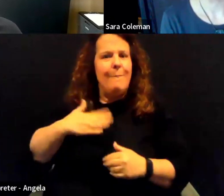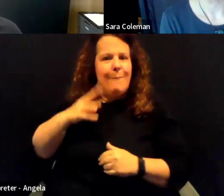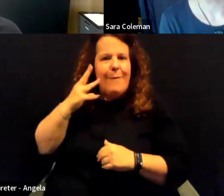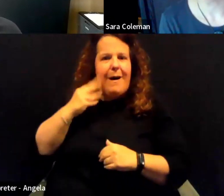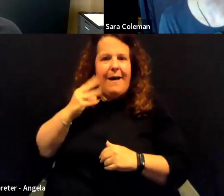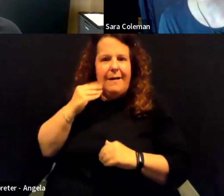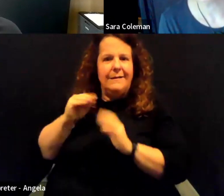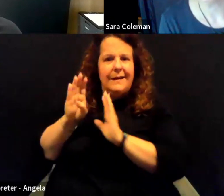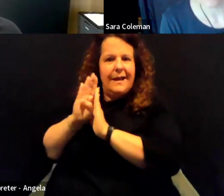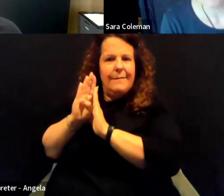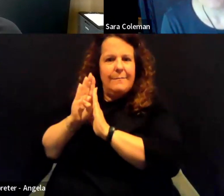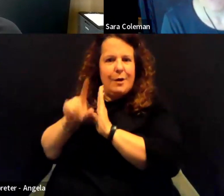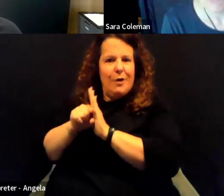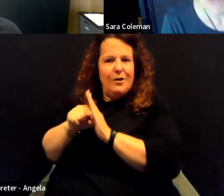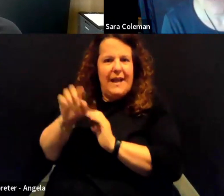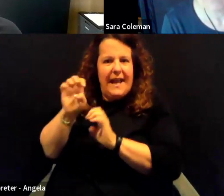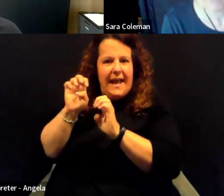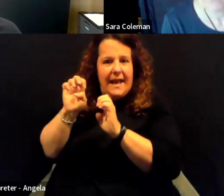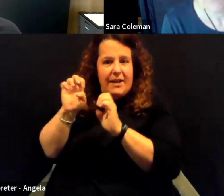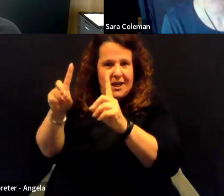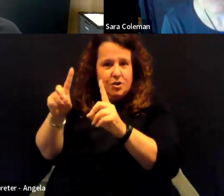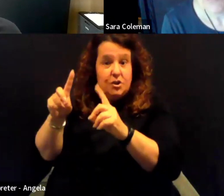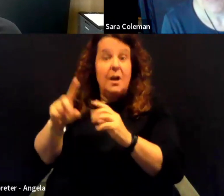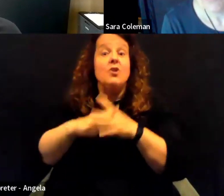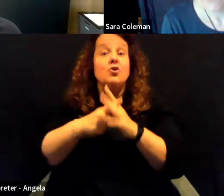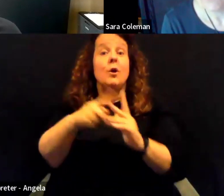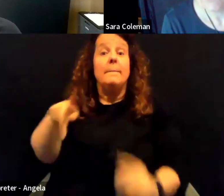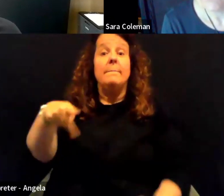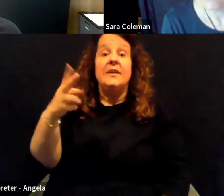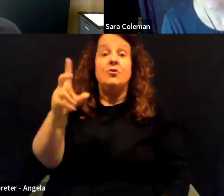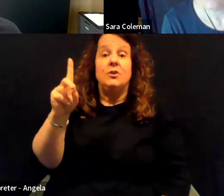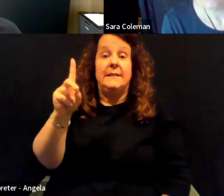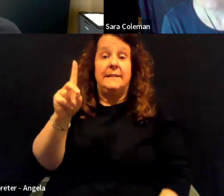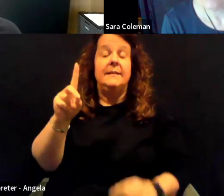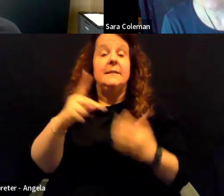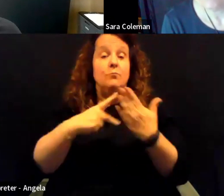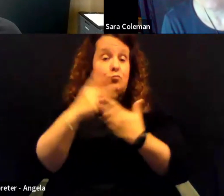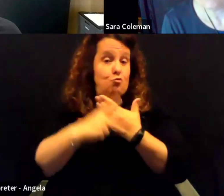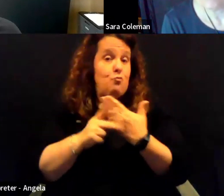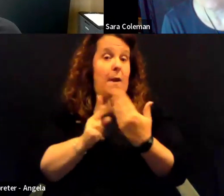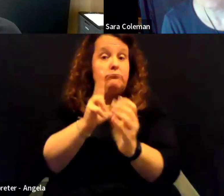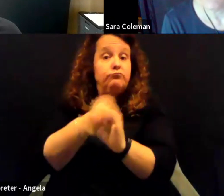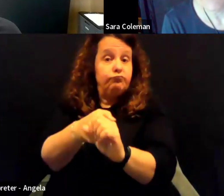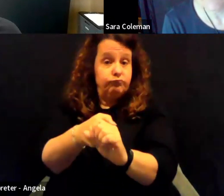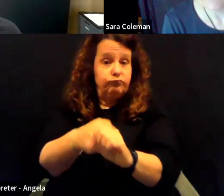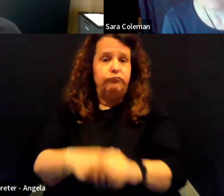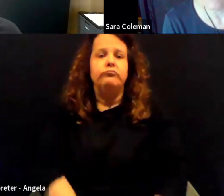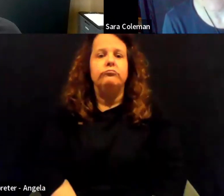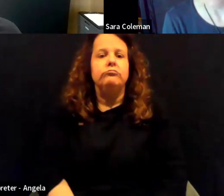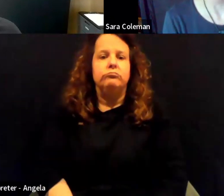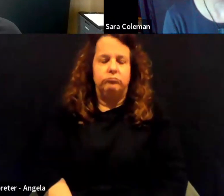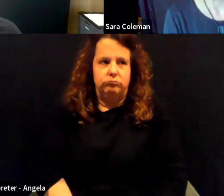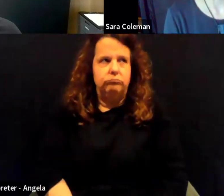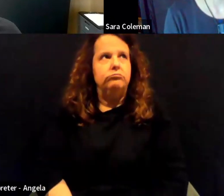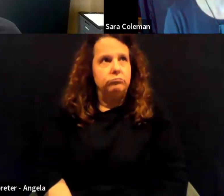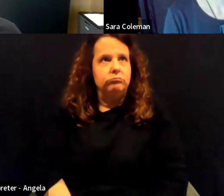, I started a doctorate program, and completed that work.